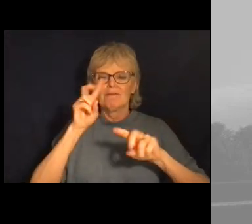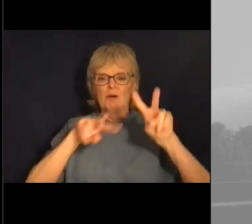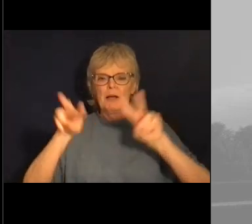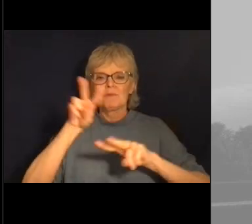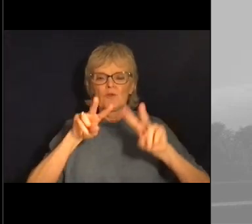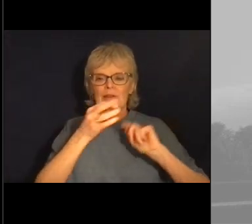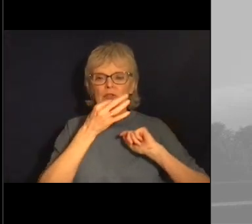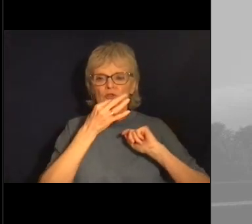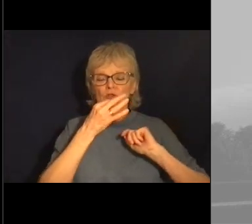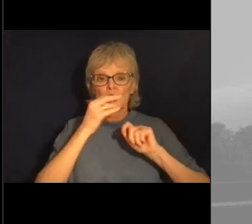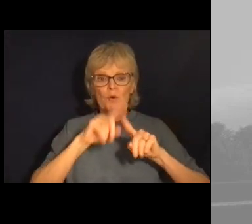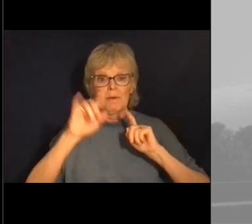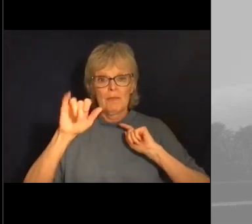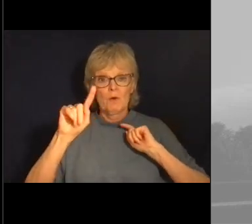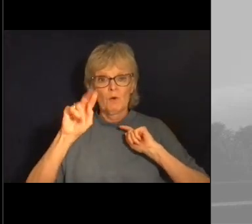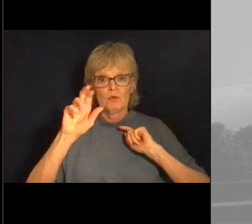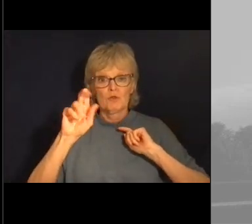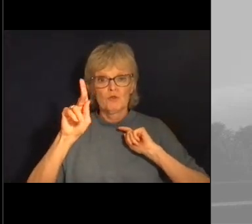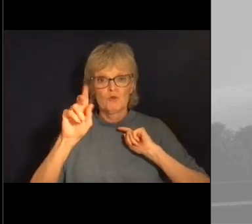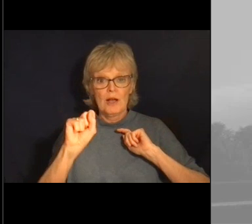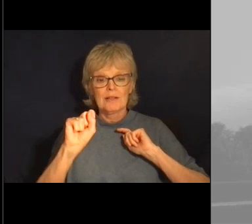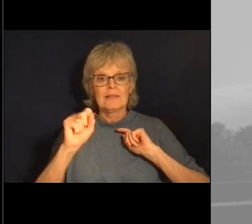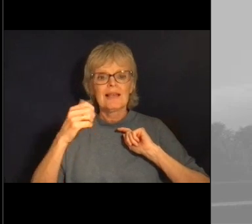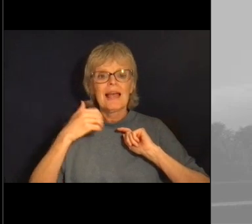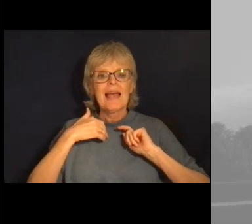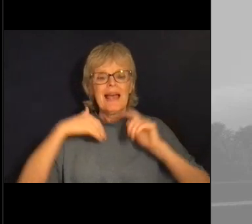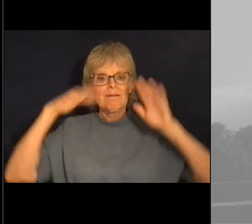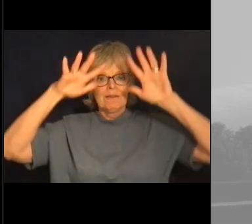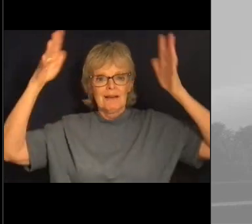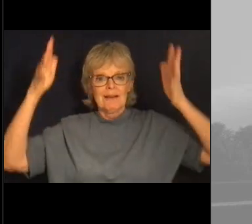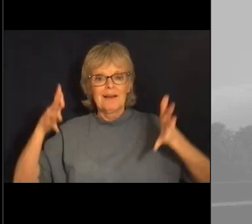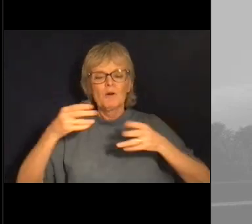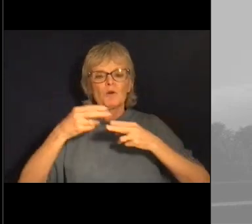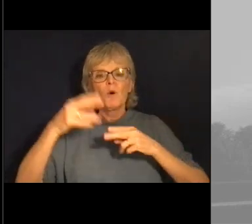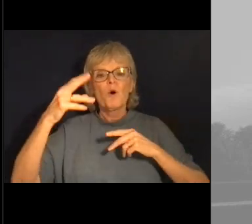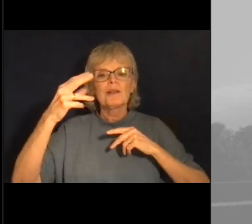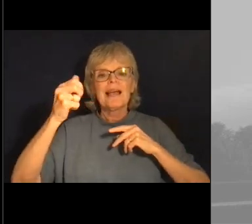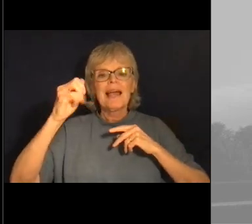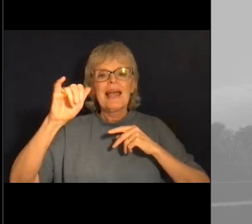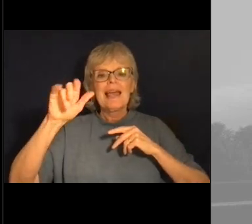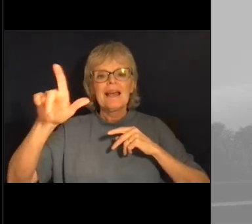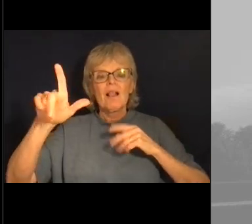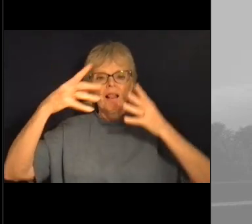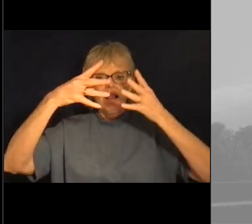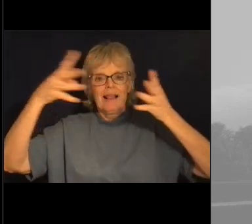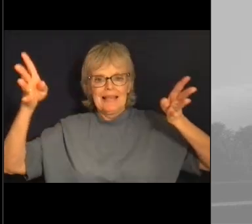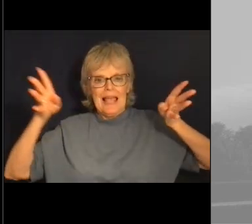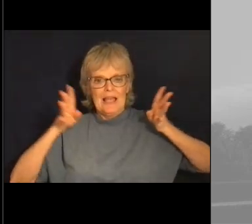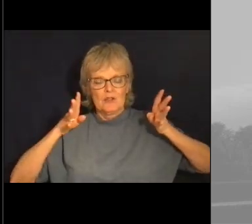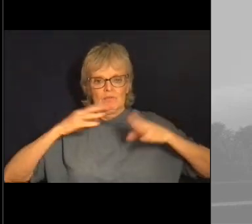but those trucks actually have, if you noticed a hail cage around it. 'Cause we use it for severe weather, but then also helps protect the truck